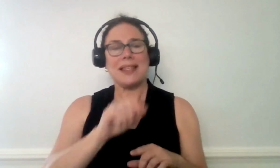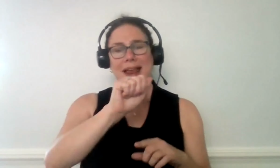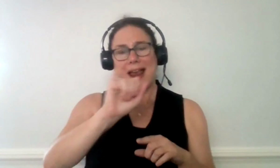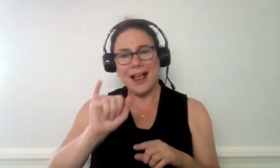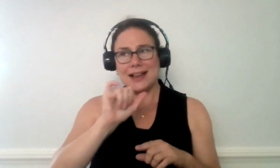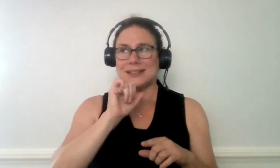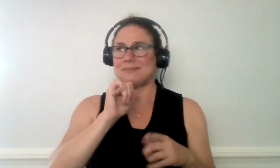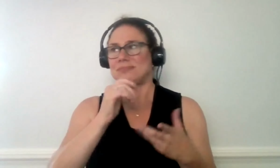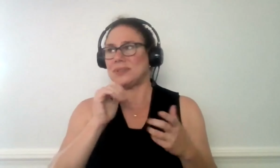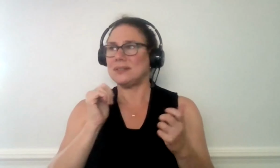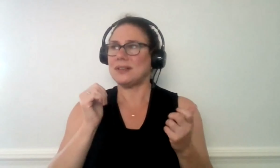compliant, but I think it's better than nothing.